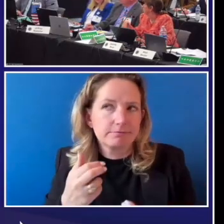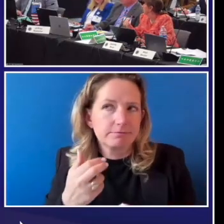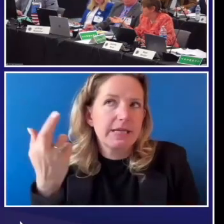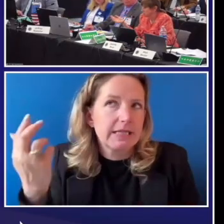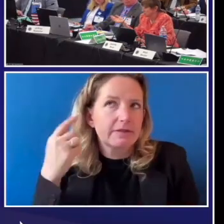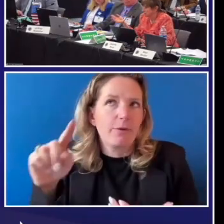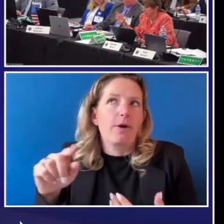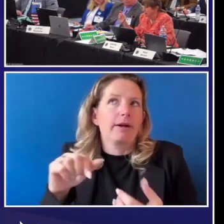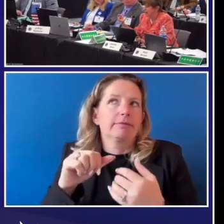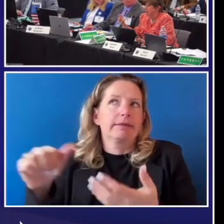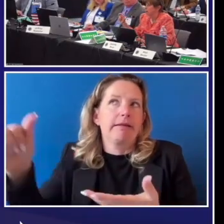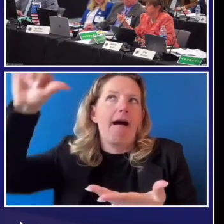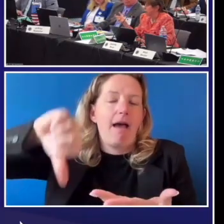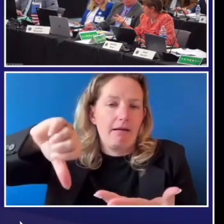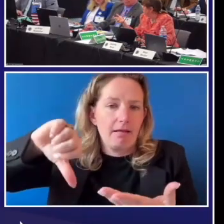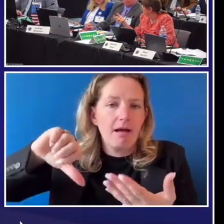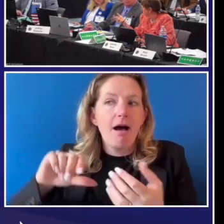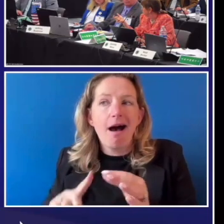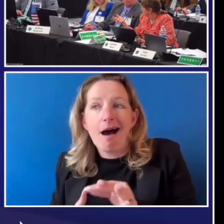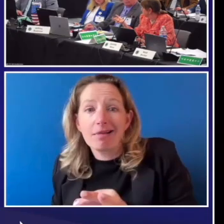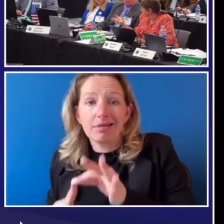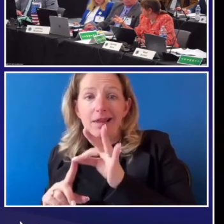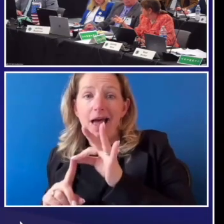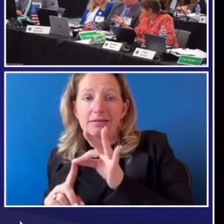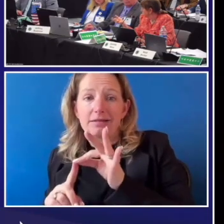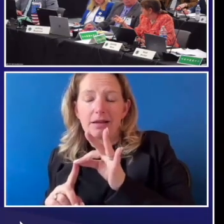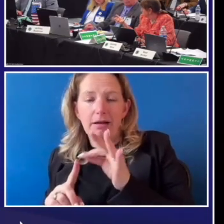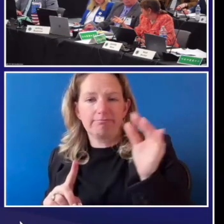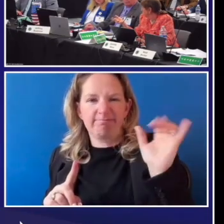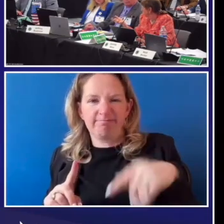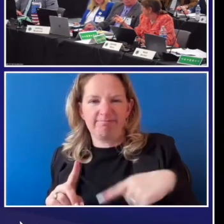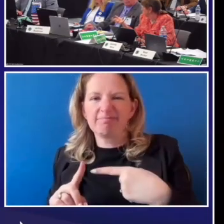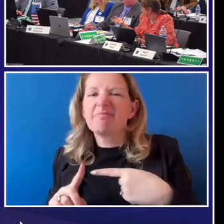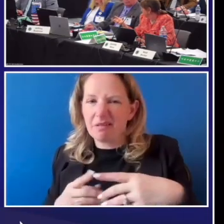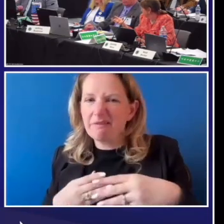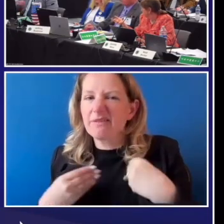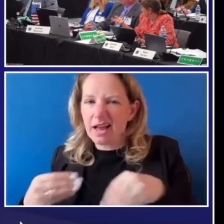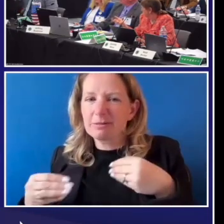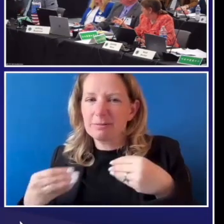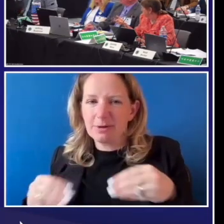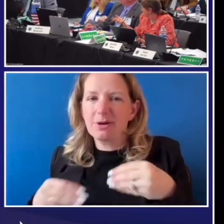and that allows for that flexibility, Jake, that you were talking about for the secretary.